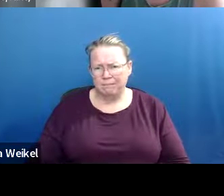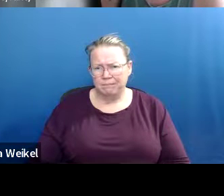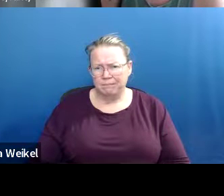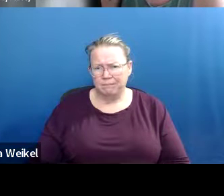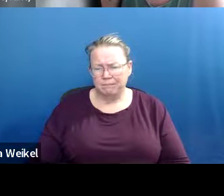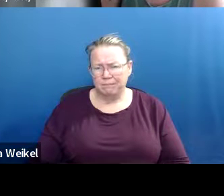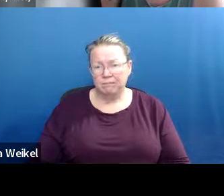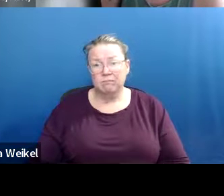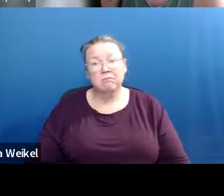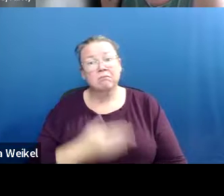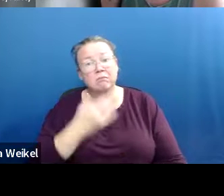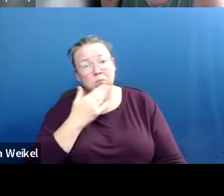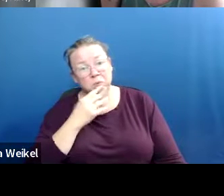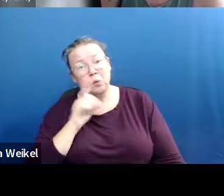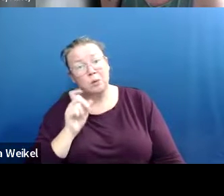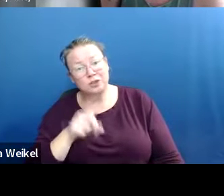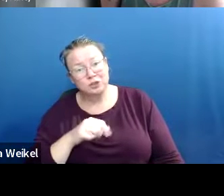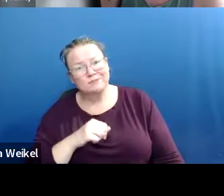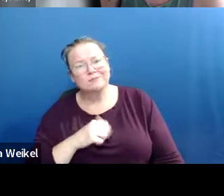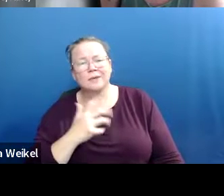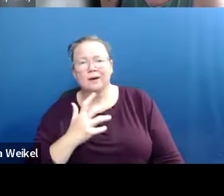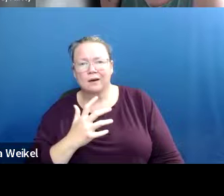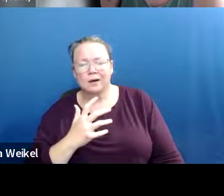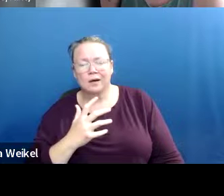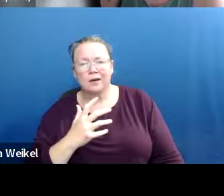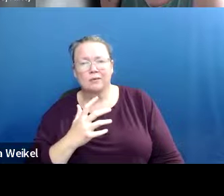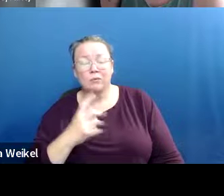Kayla Robertson: That's a great question. Kayla Robertson: At least for